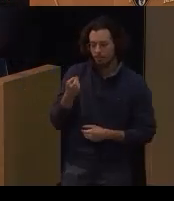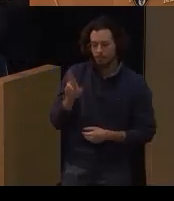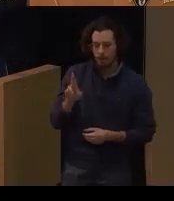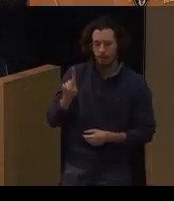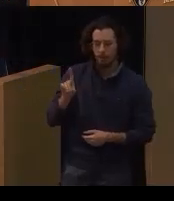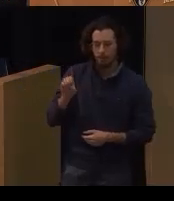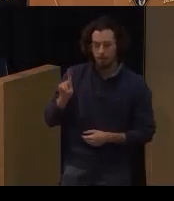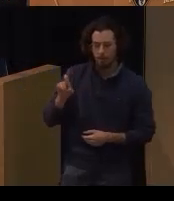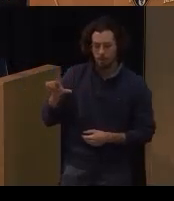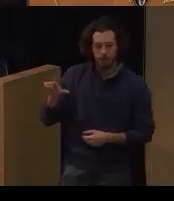all right